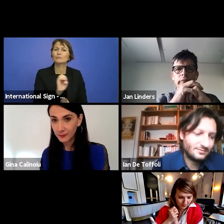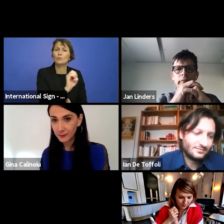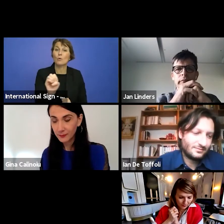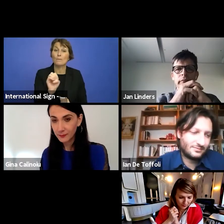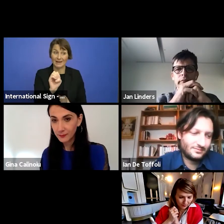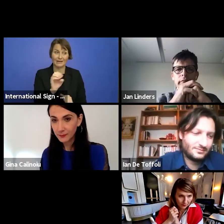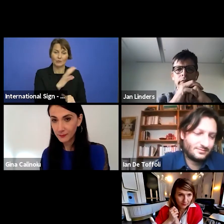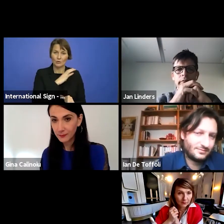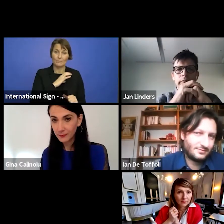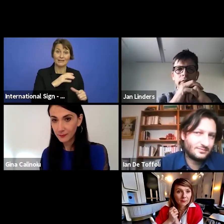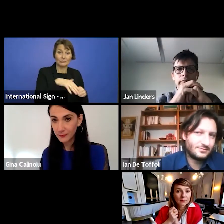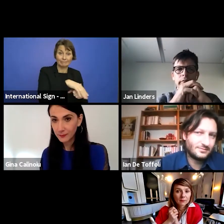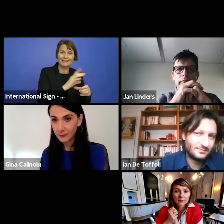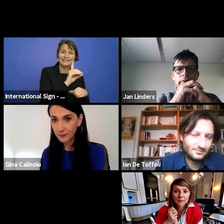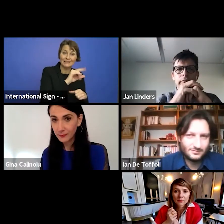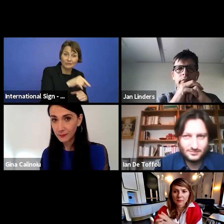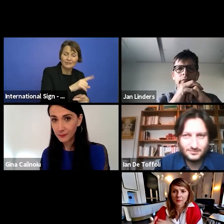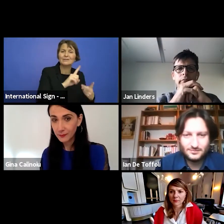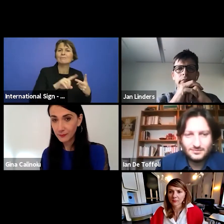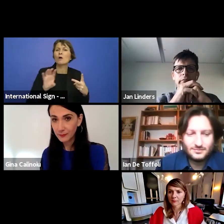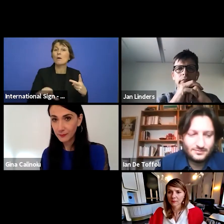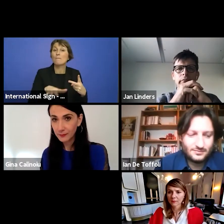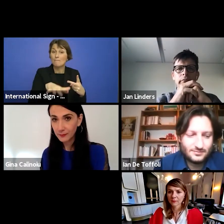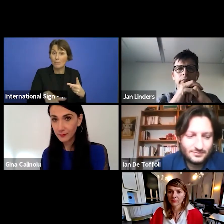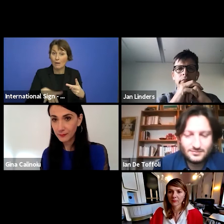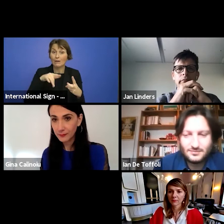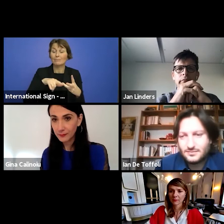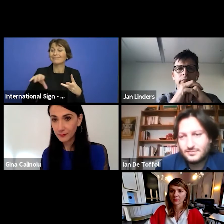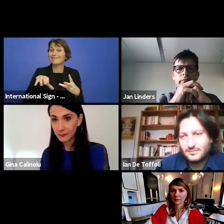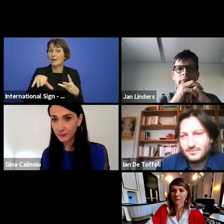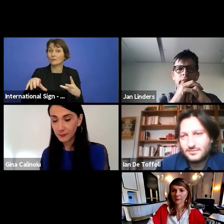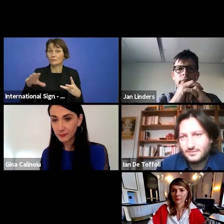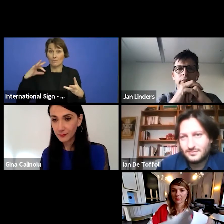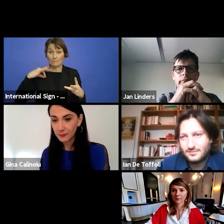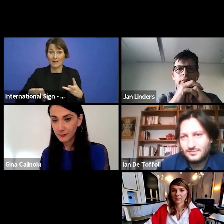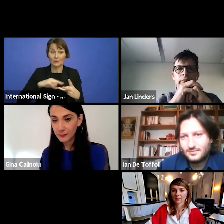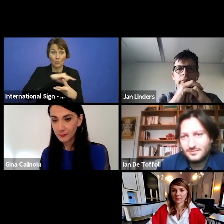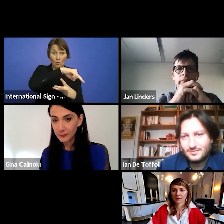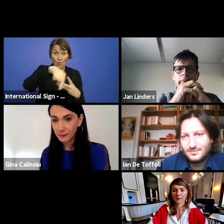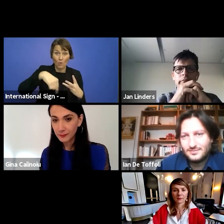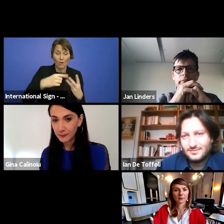parliament and national ministries should work together on such a plan, in a concerted manner,